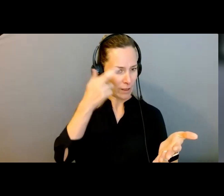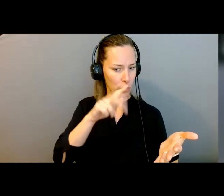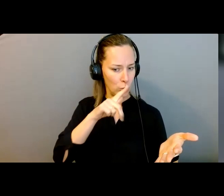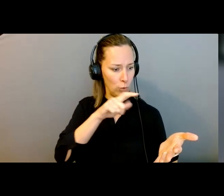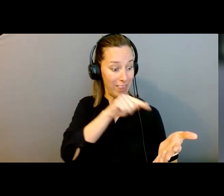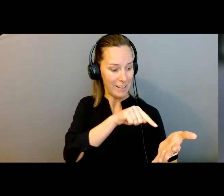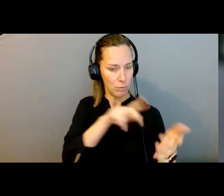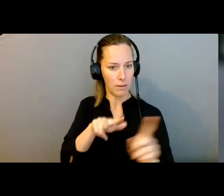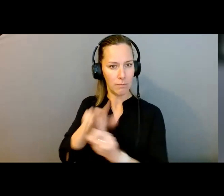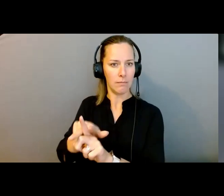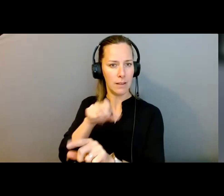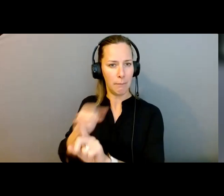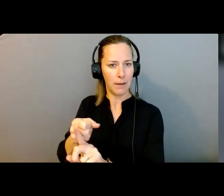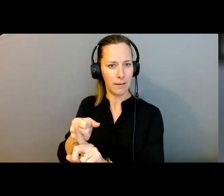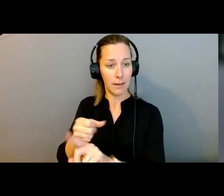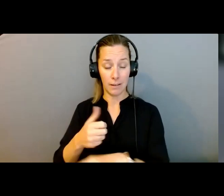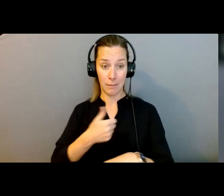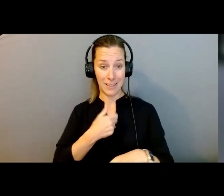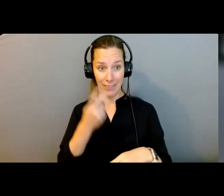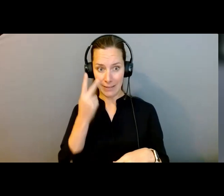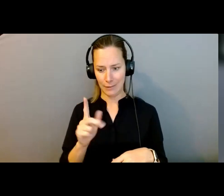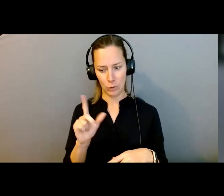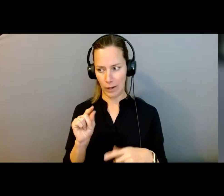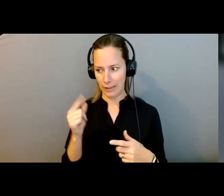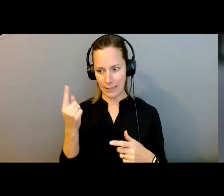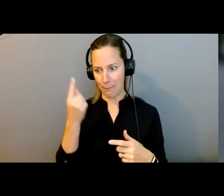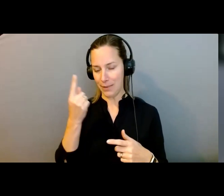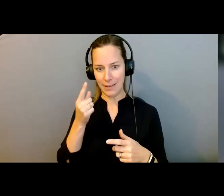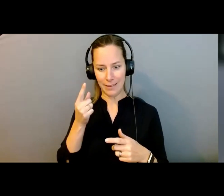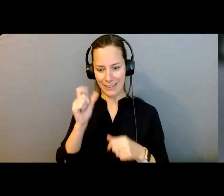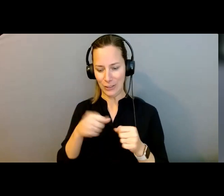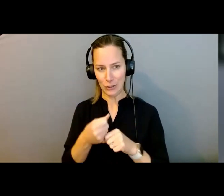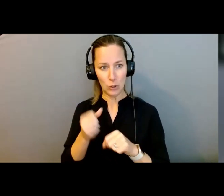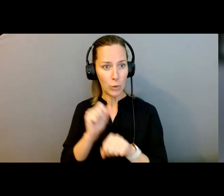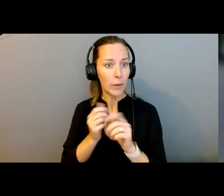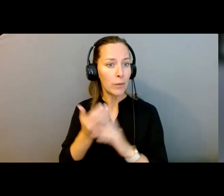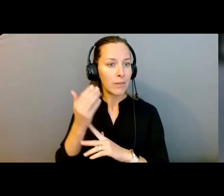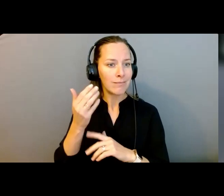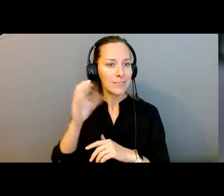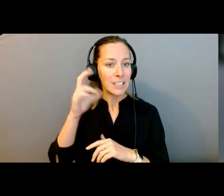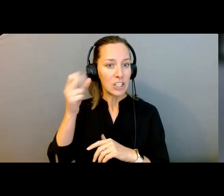I have seen it firsthand through my 20-some years at CHS, how folks who have issues they’re not